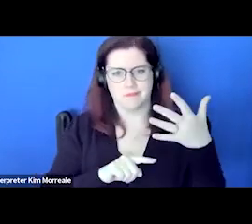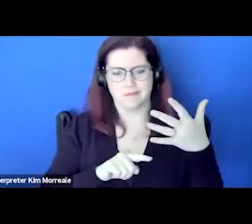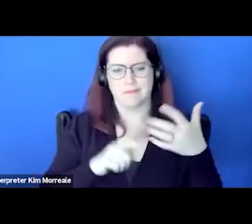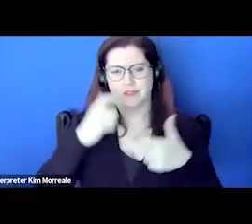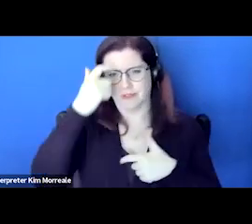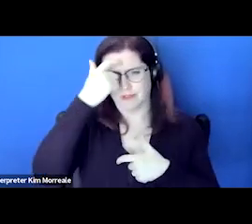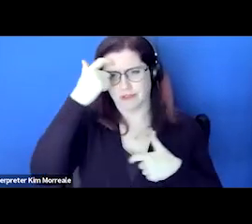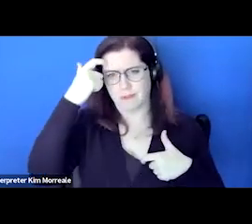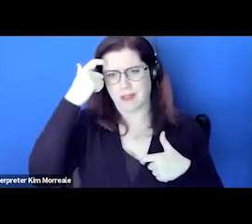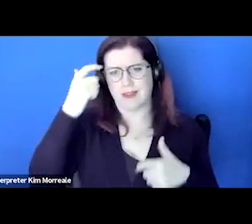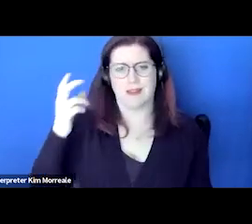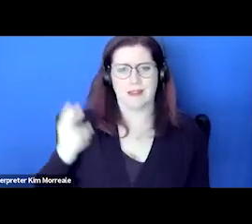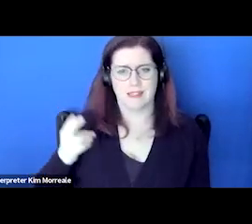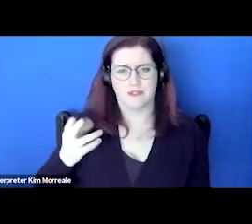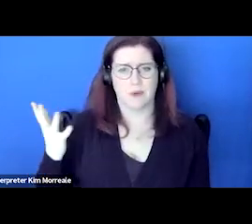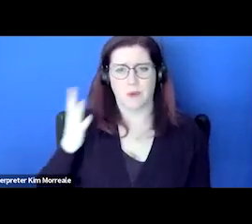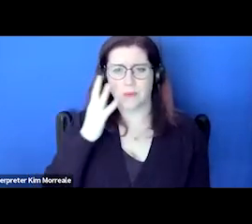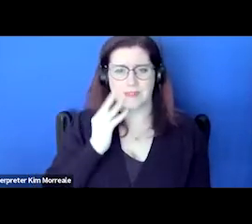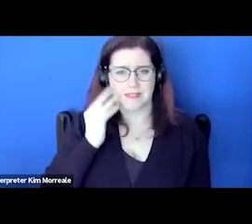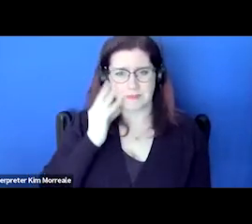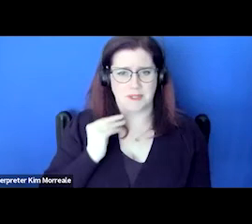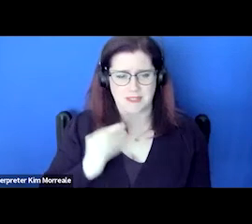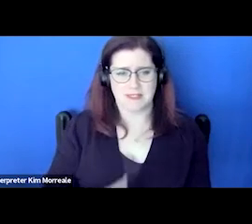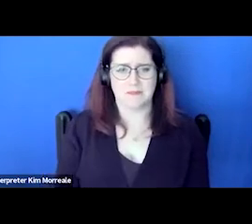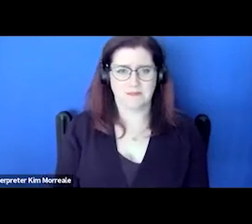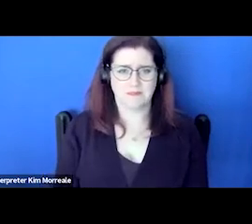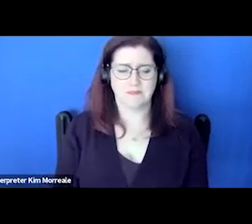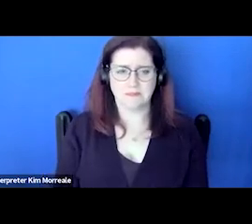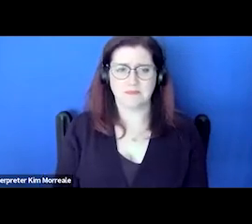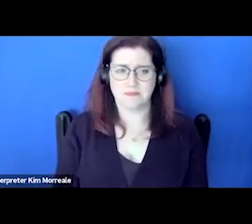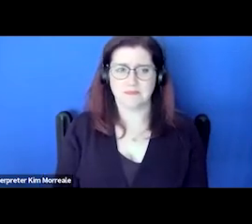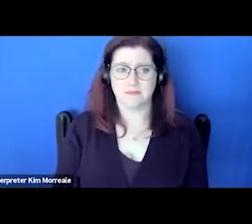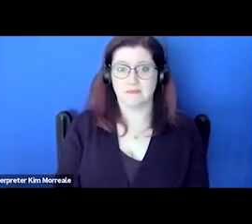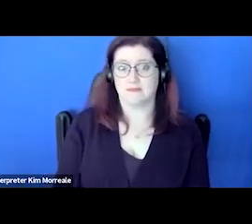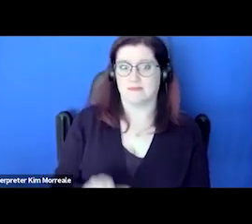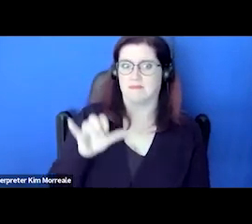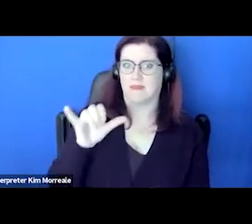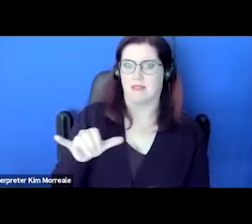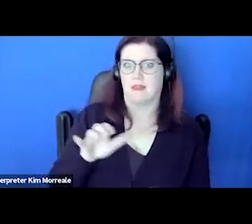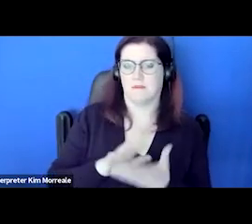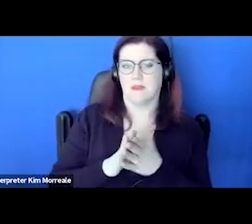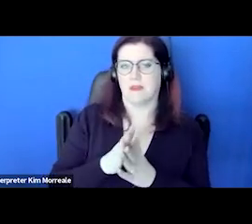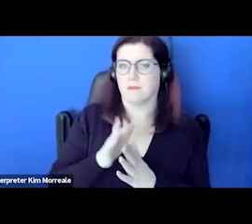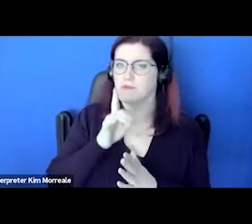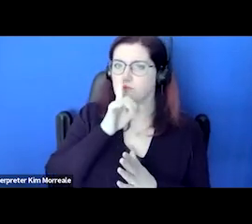that we've experienced. And that became very real for me in my very first case